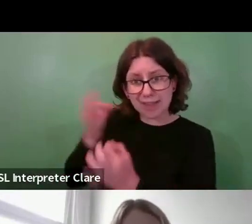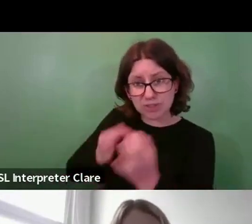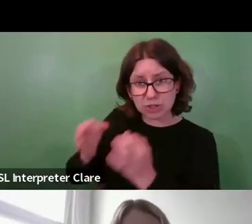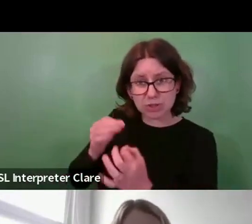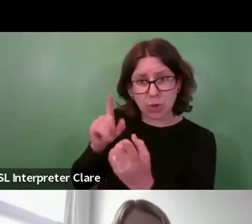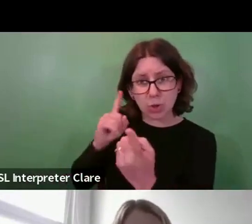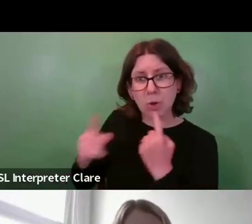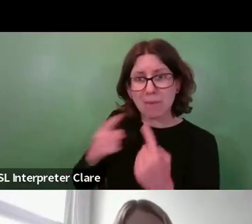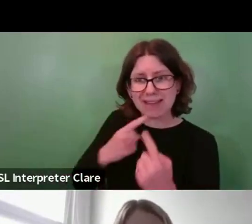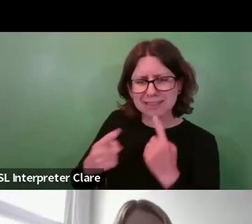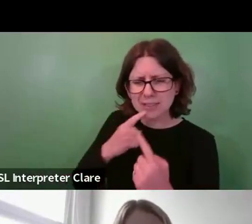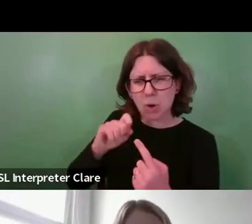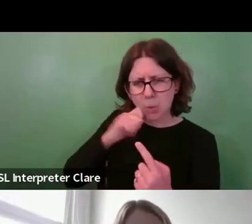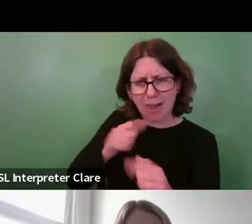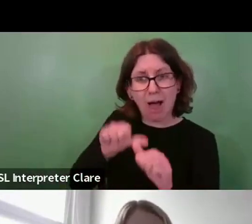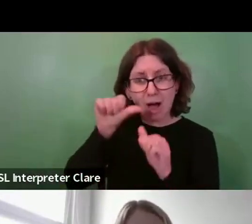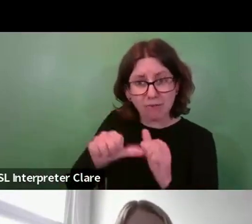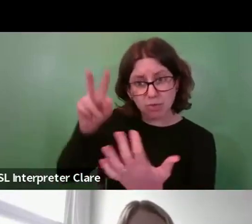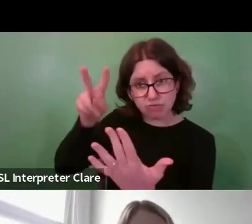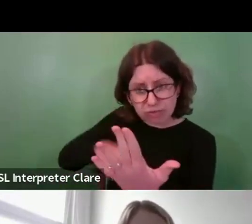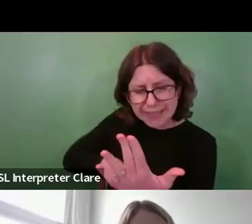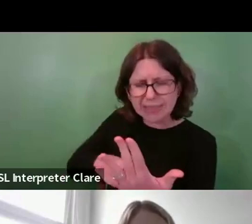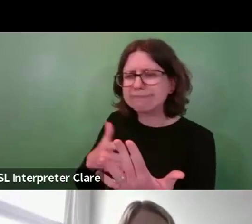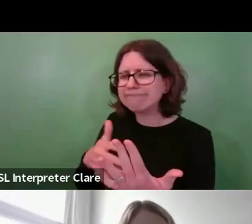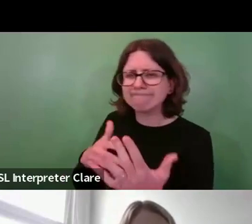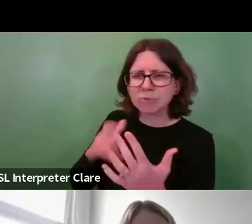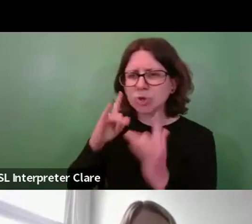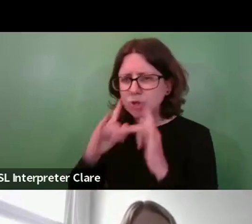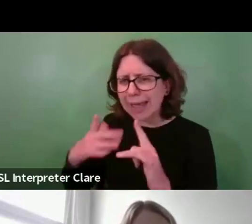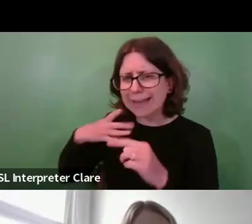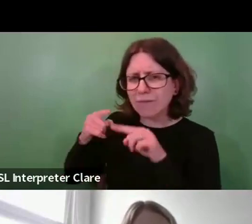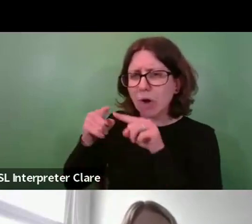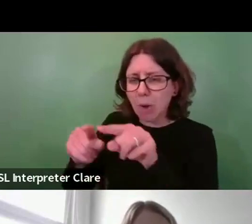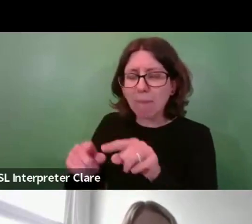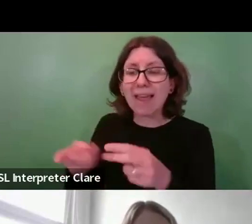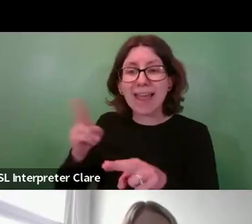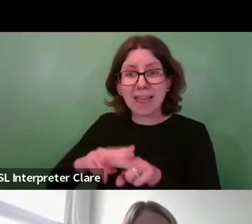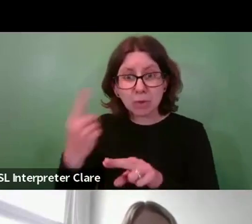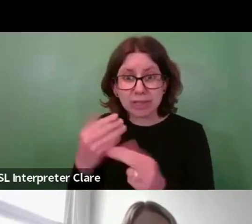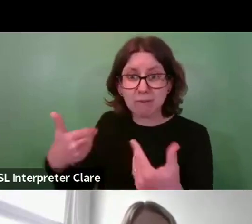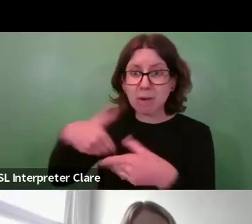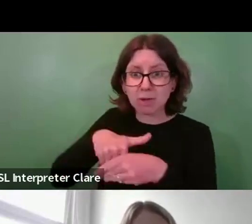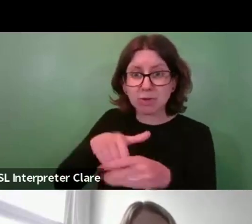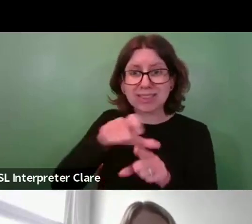there'll be any follow-up. Otherwise, if you're a member of the Disabled Leaders Network, we'll be having our closed discussion now on